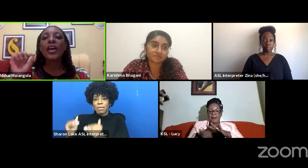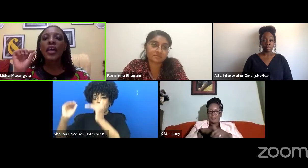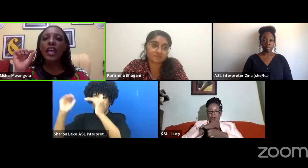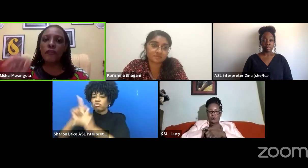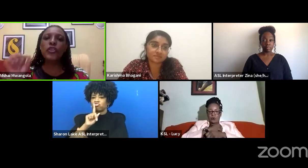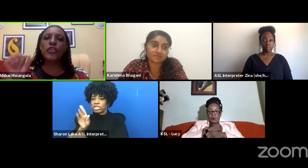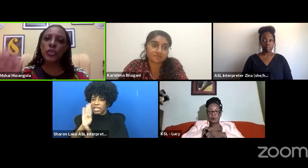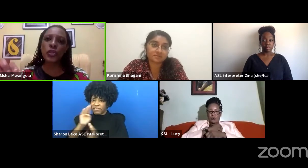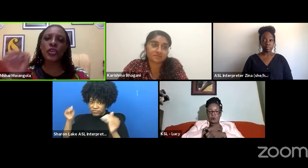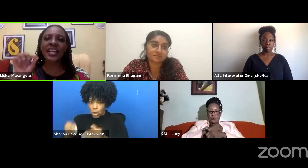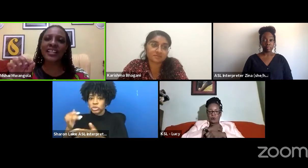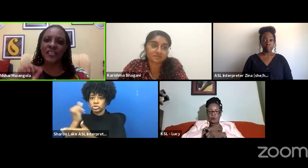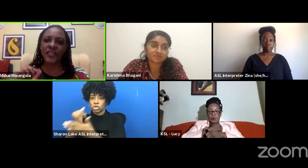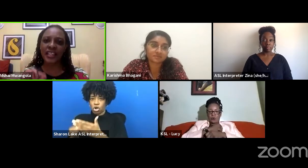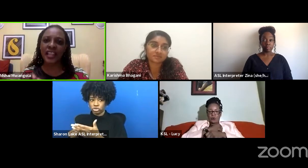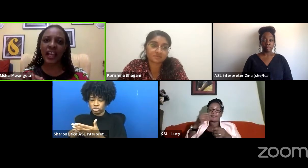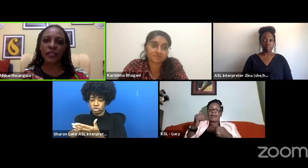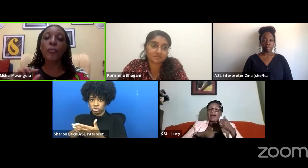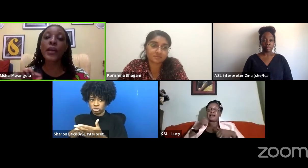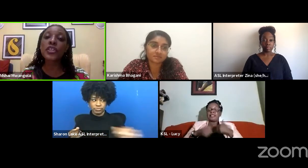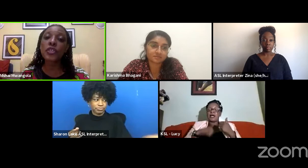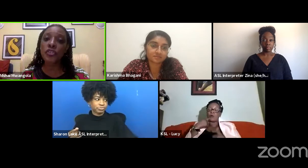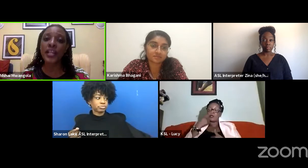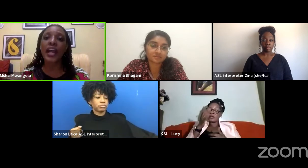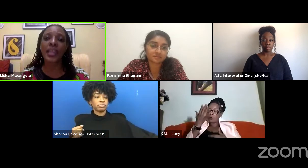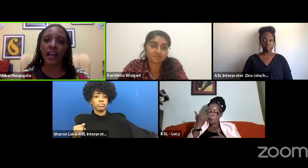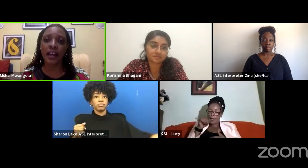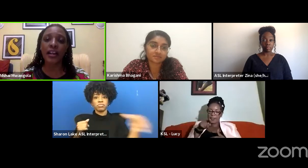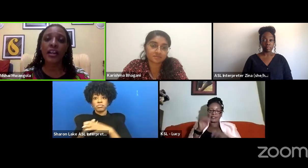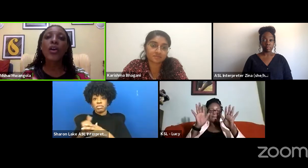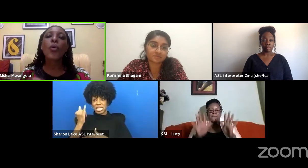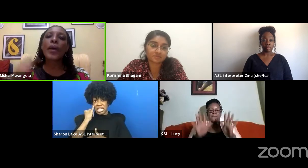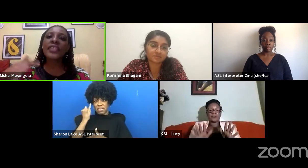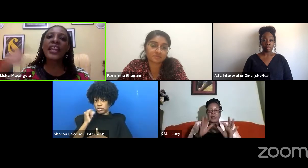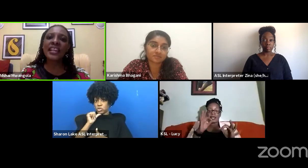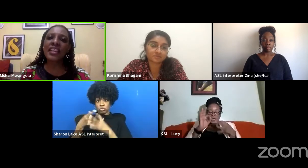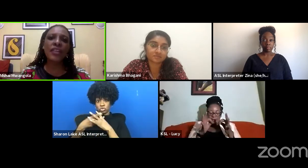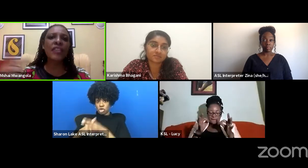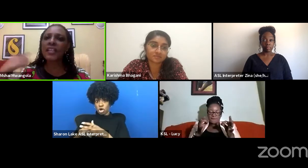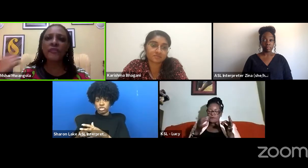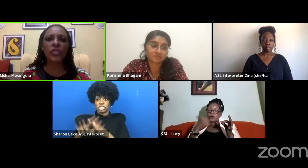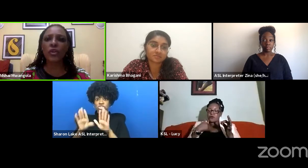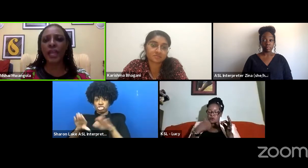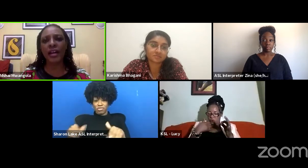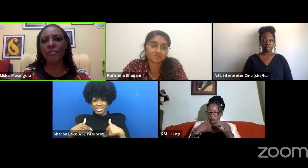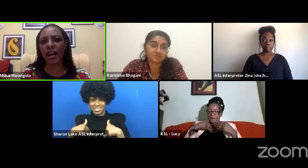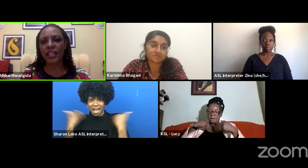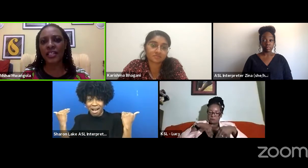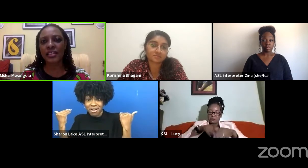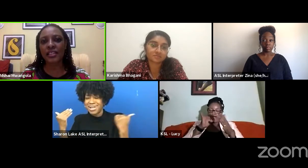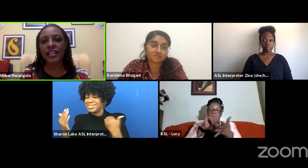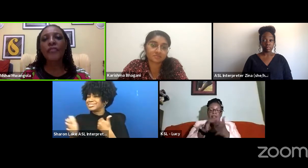If you do not cultivate that from when children are young, when they leave, even if they don't become artists,